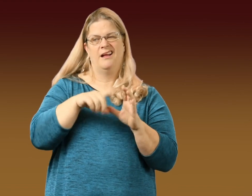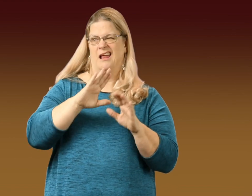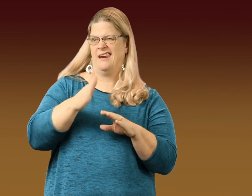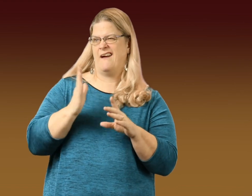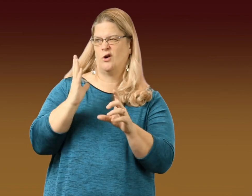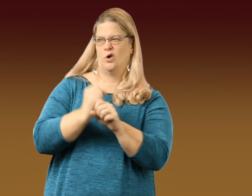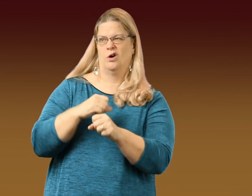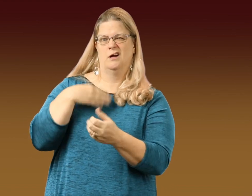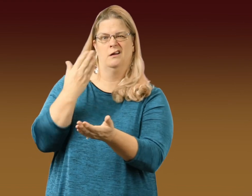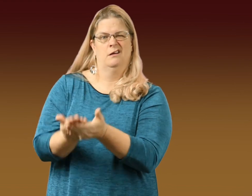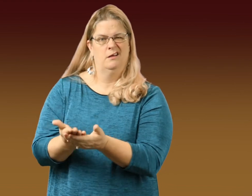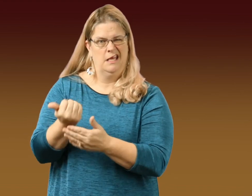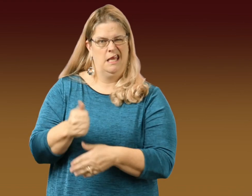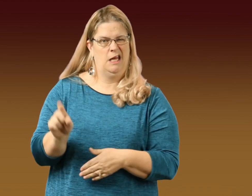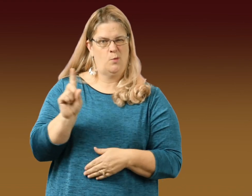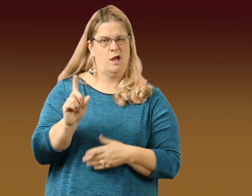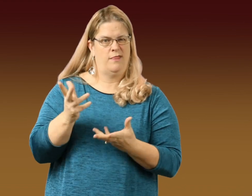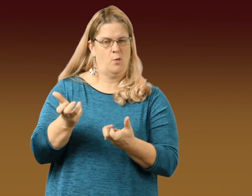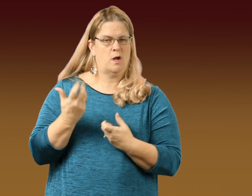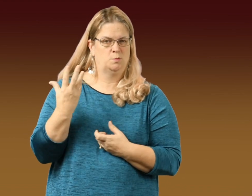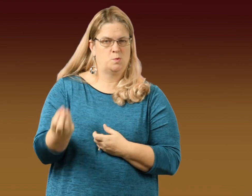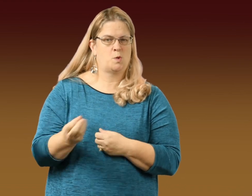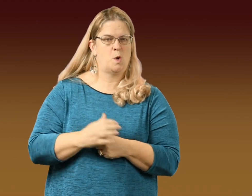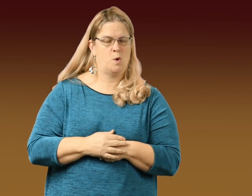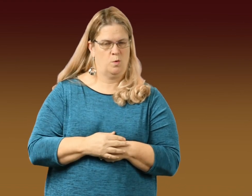in circles, never seem to get to where they want to go.